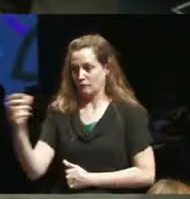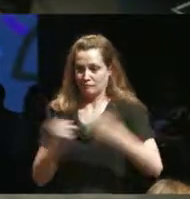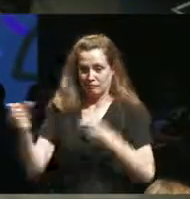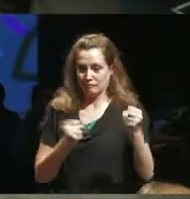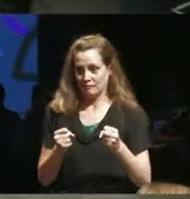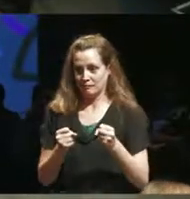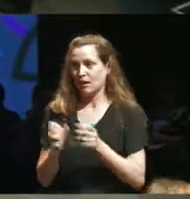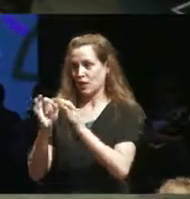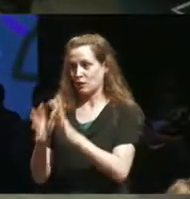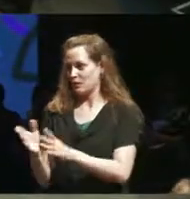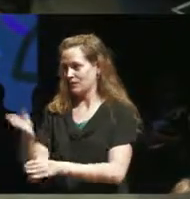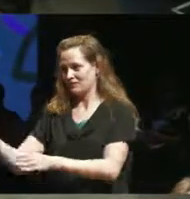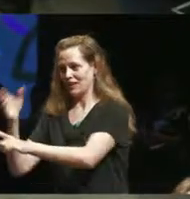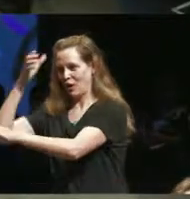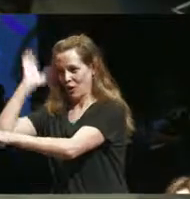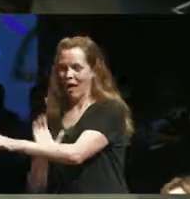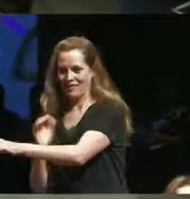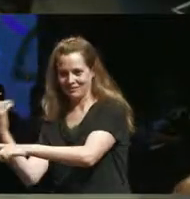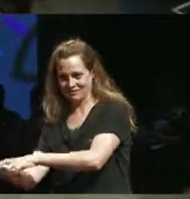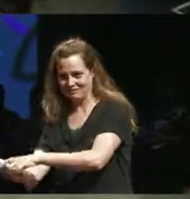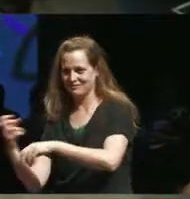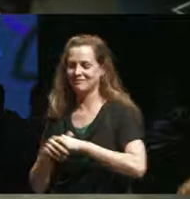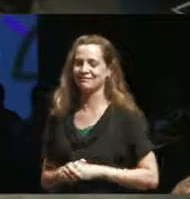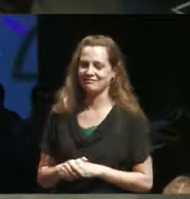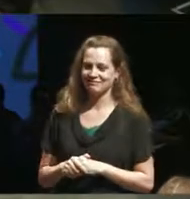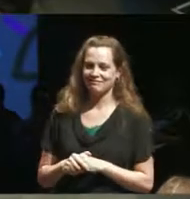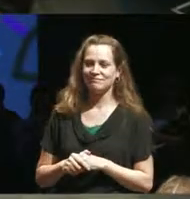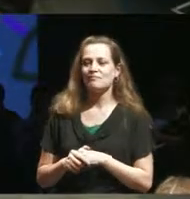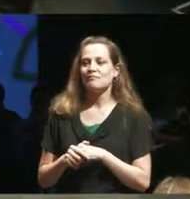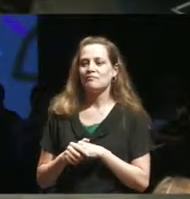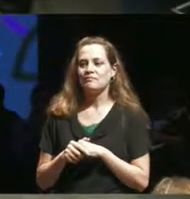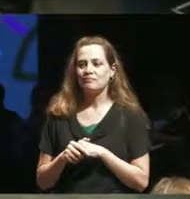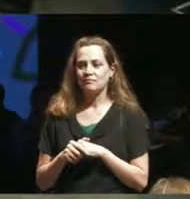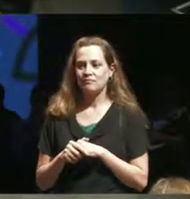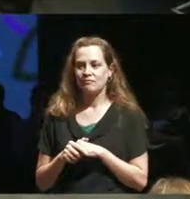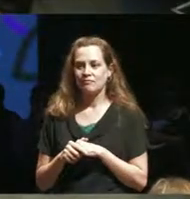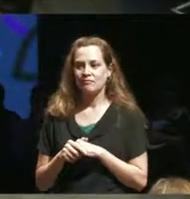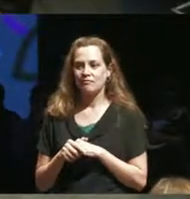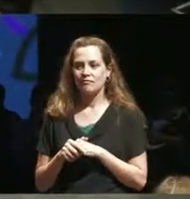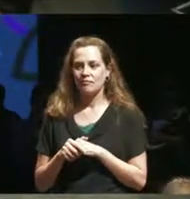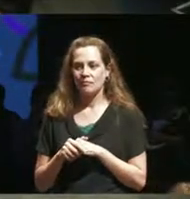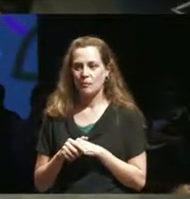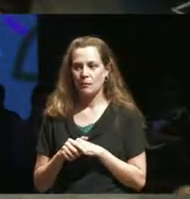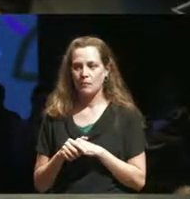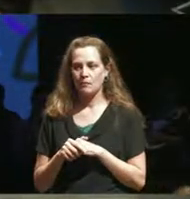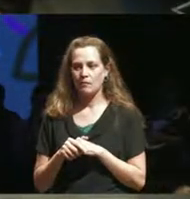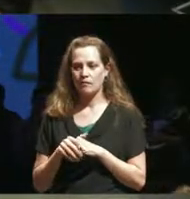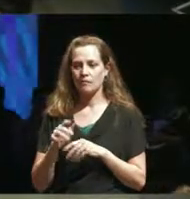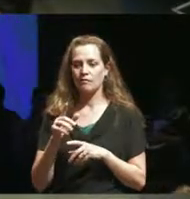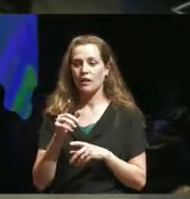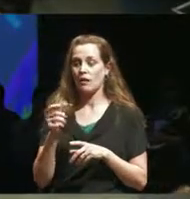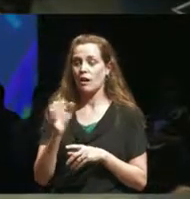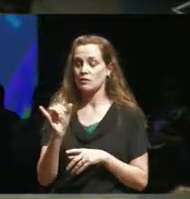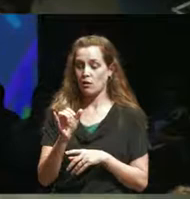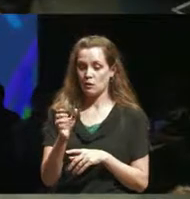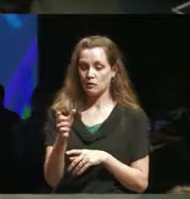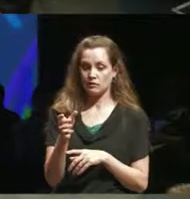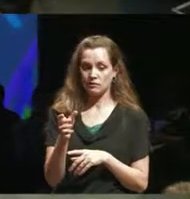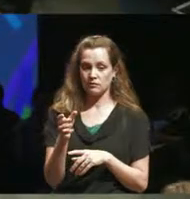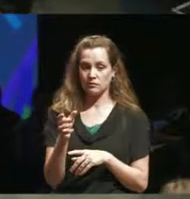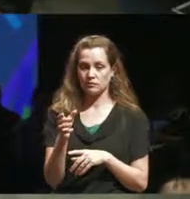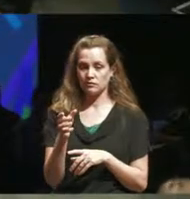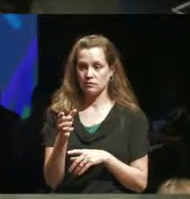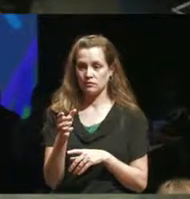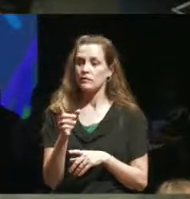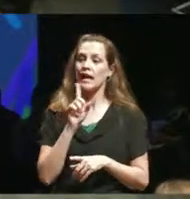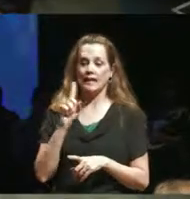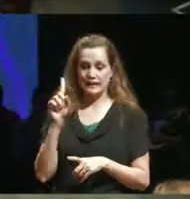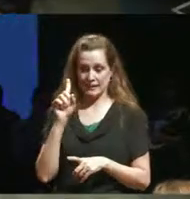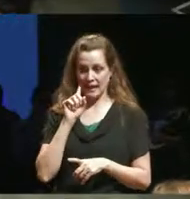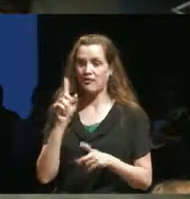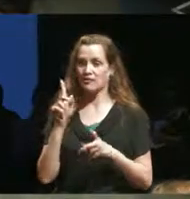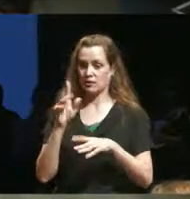whom was coma and and we also had to bring on deaf community consultants to